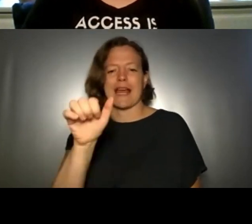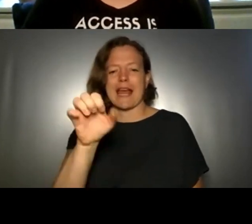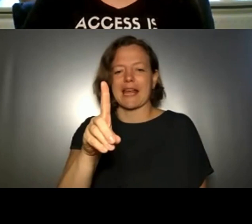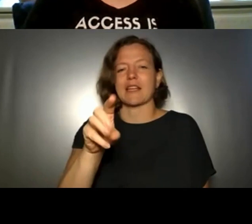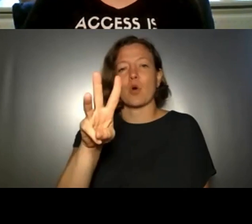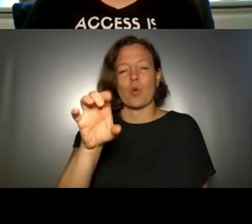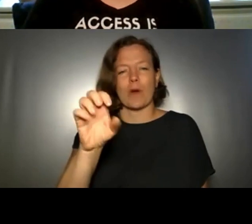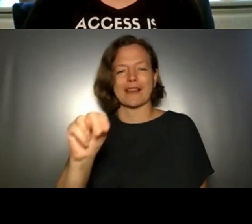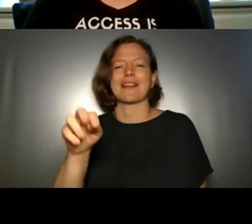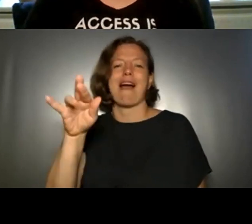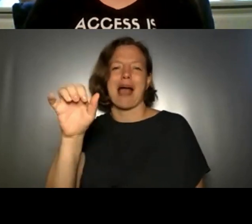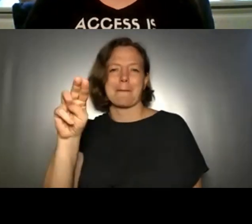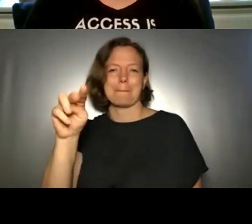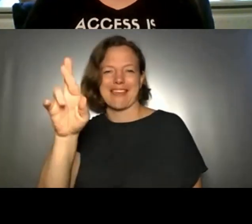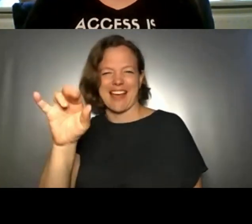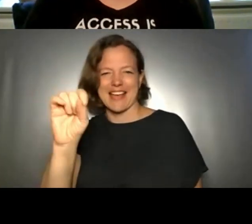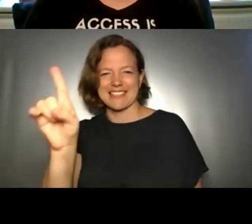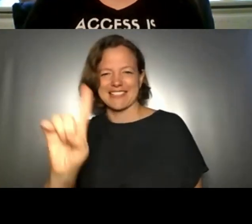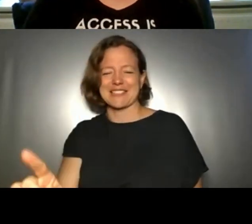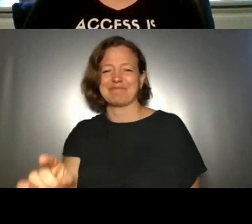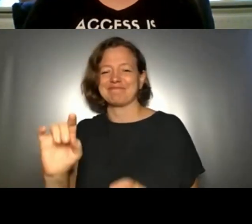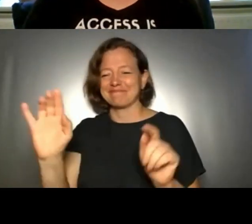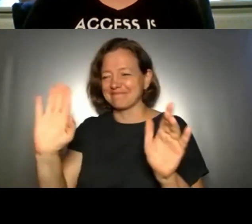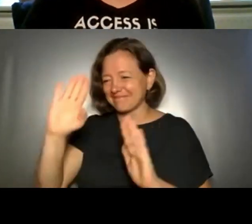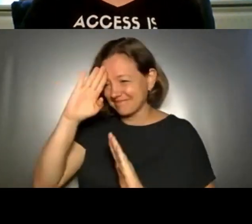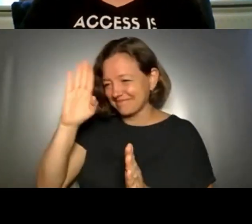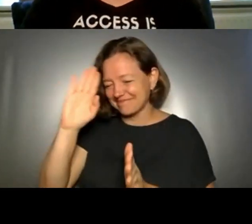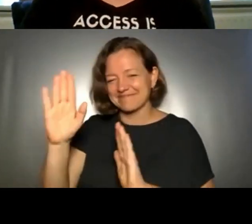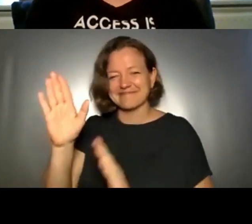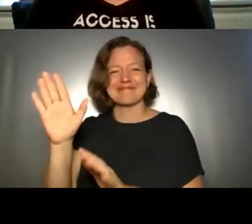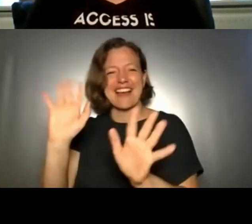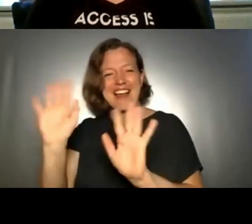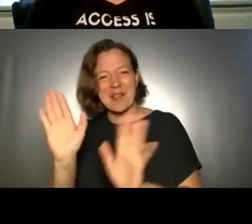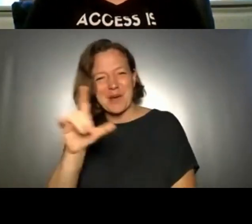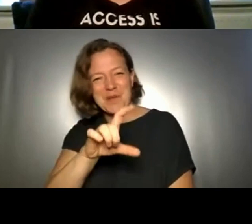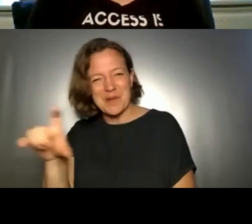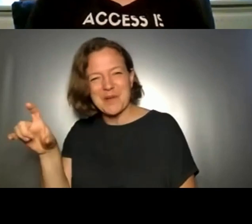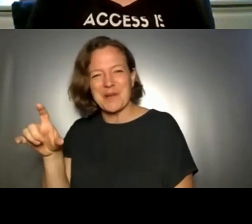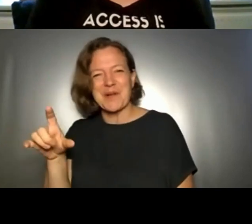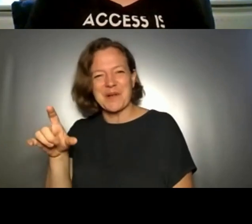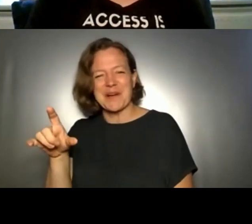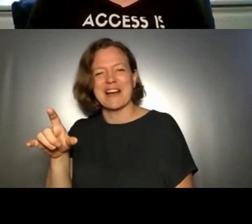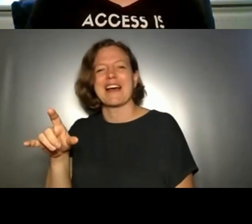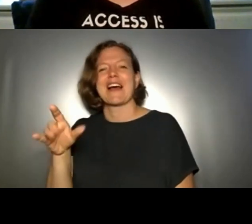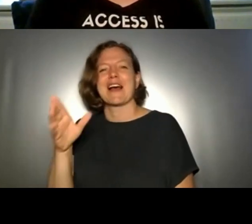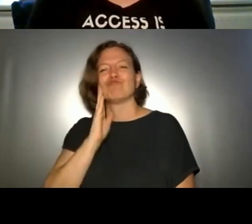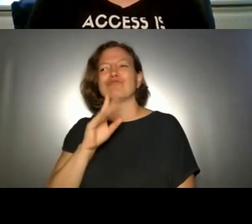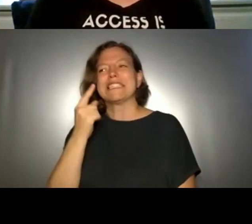Hello, it's so good to see you. Would you introduce yourself to our audience?